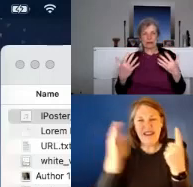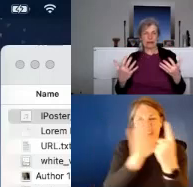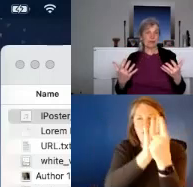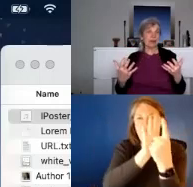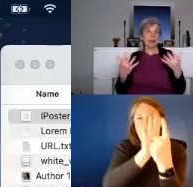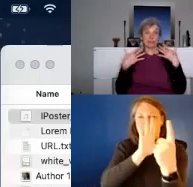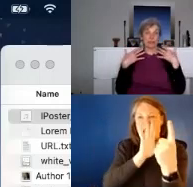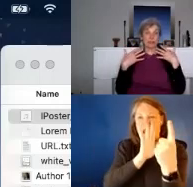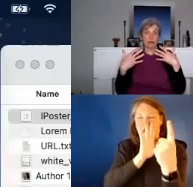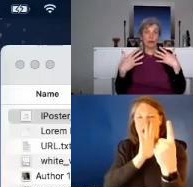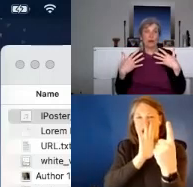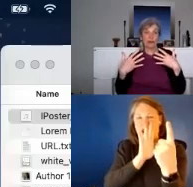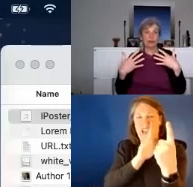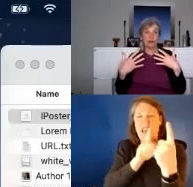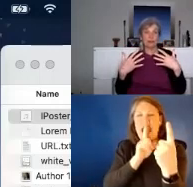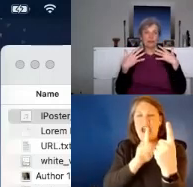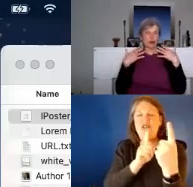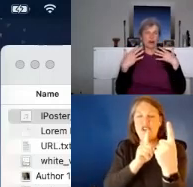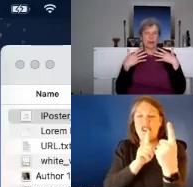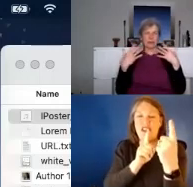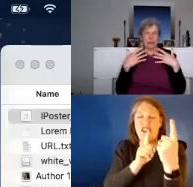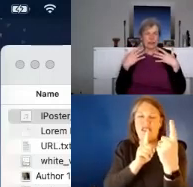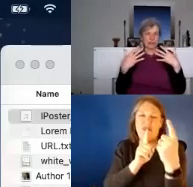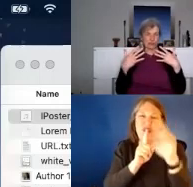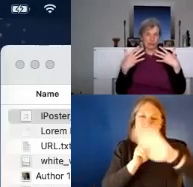and actually are quite dark and they are not a distraction,